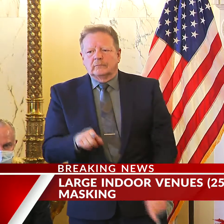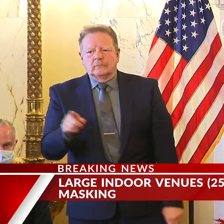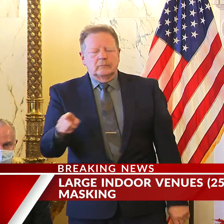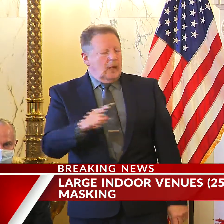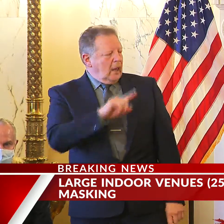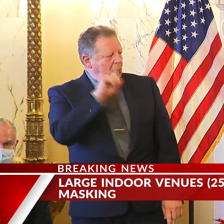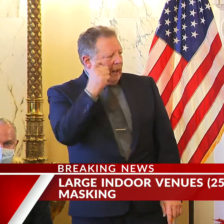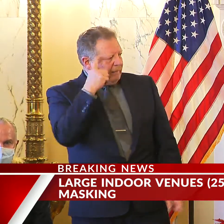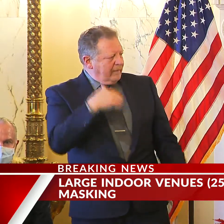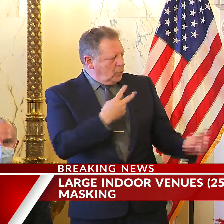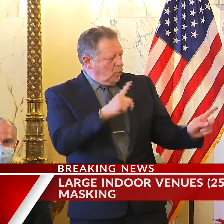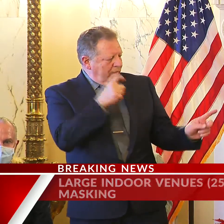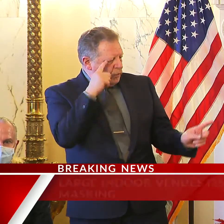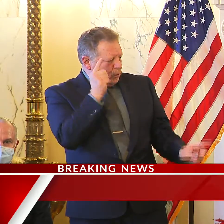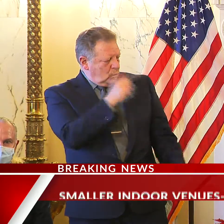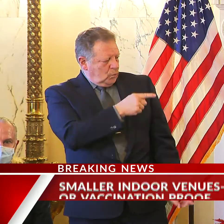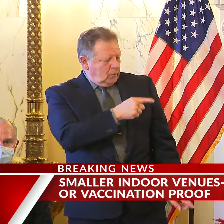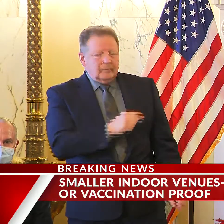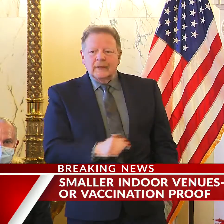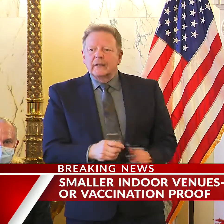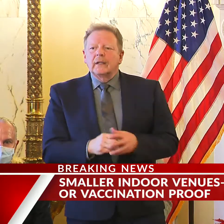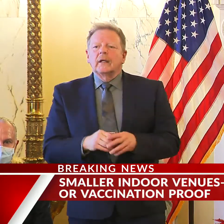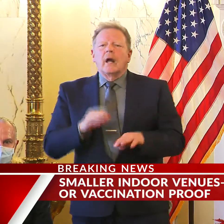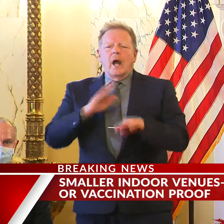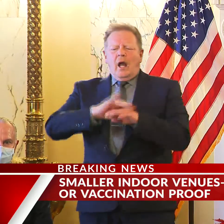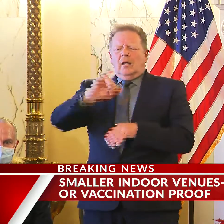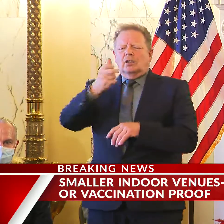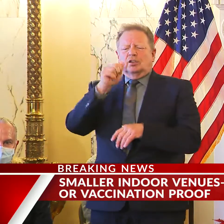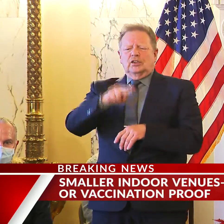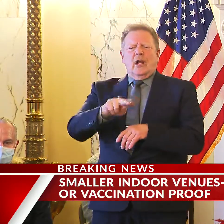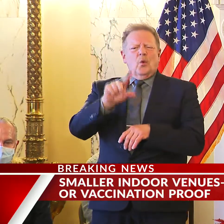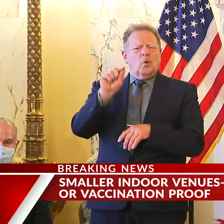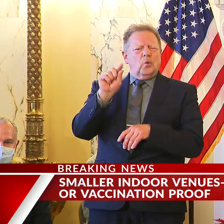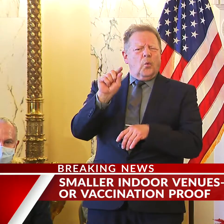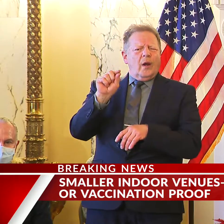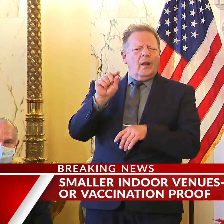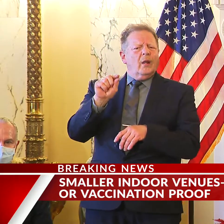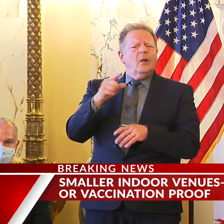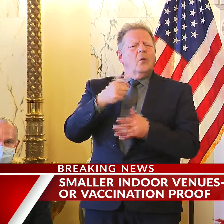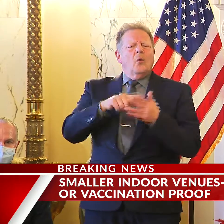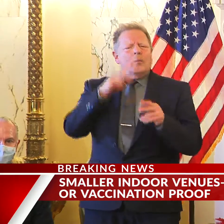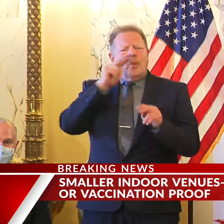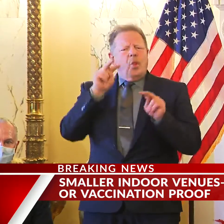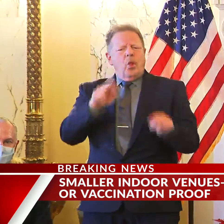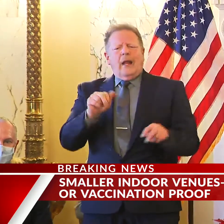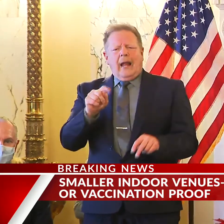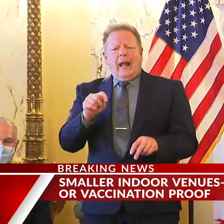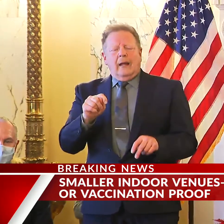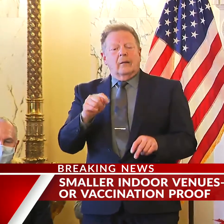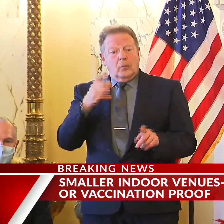SEATS IS THE BEST INITIAL GUIDELINE FOR MOST INSTITUTIONS. GOVERNOR, I HAVE